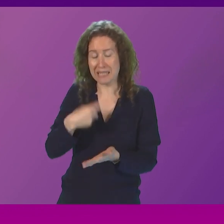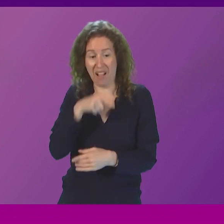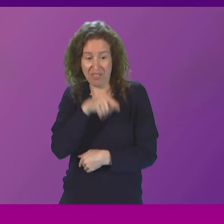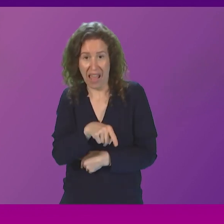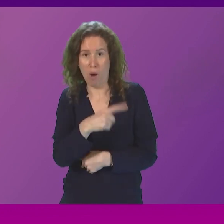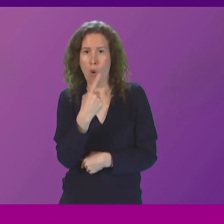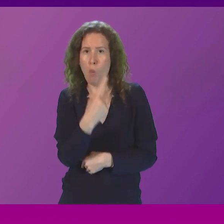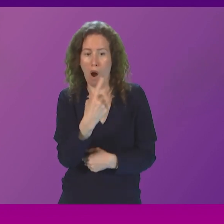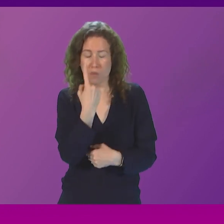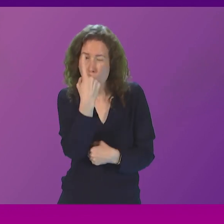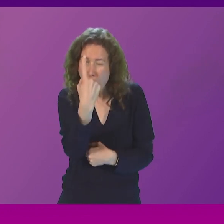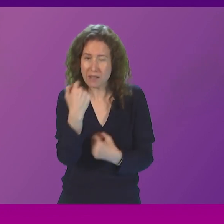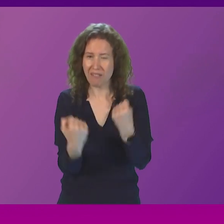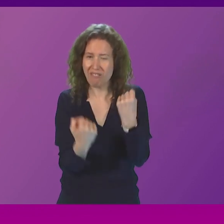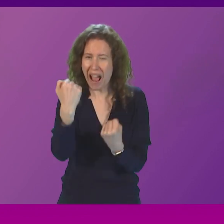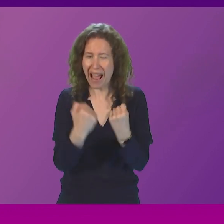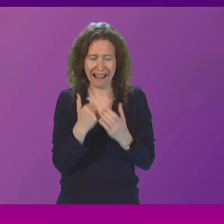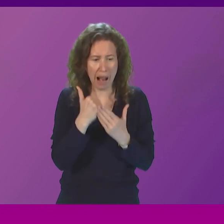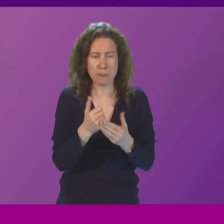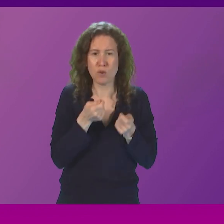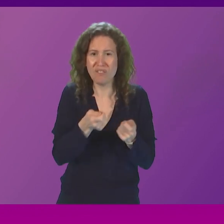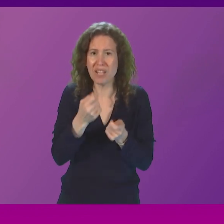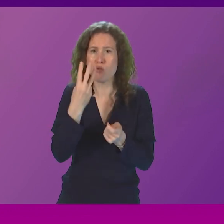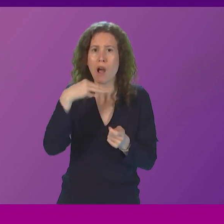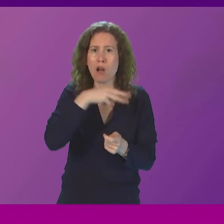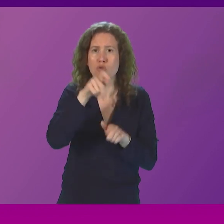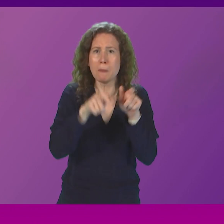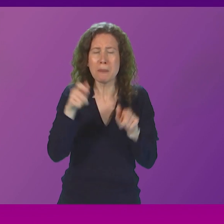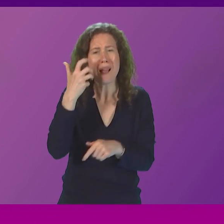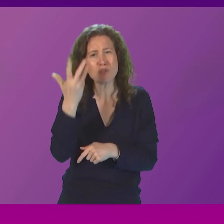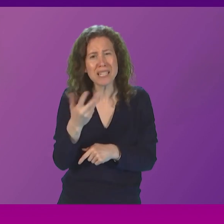one van, which helps to feed 300 people every day, should get an exemption.